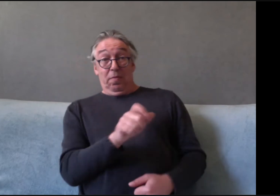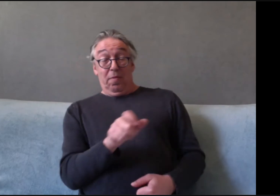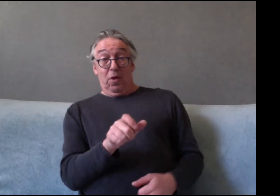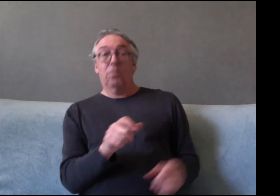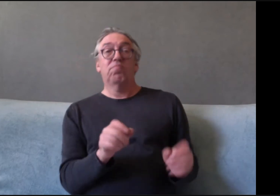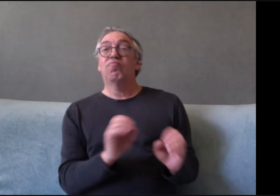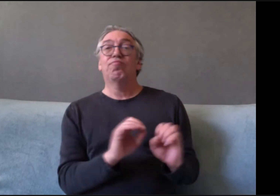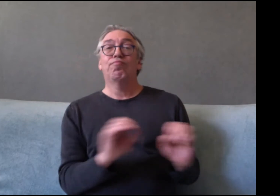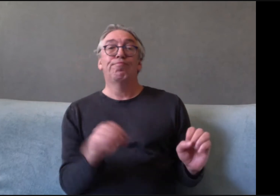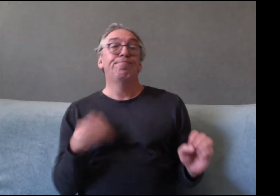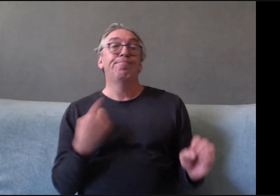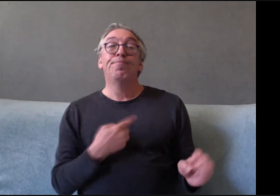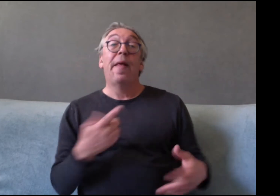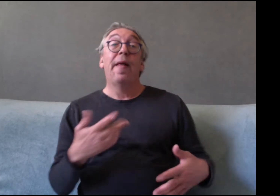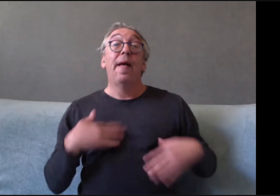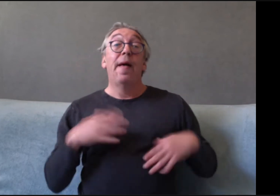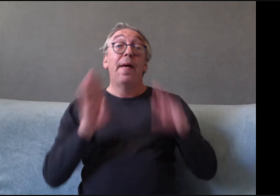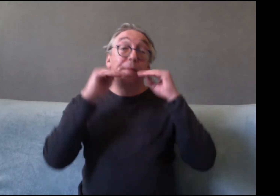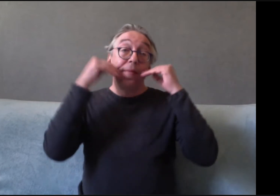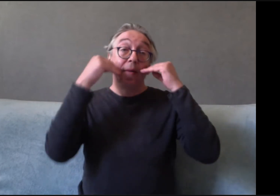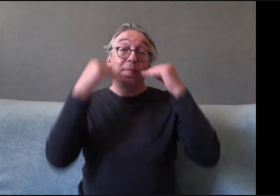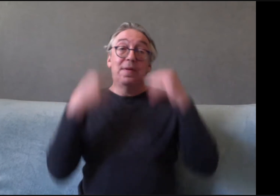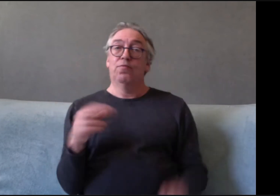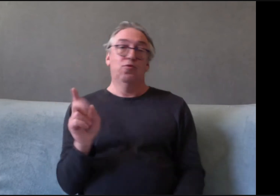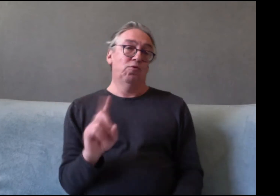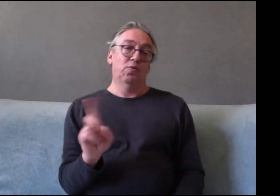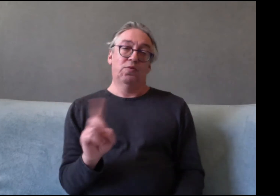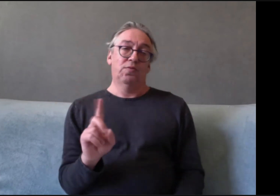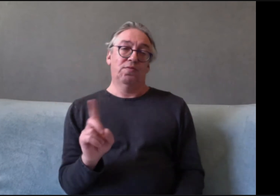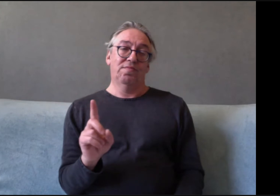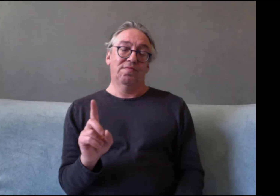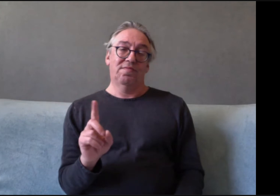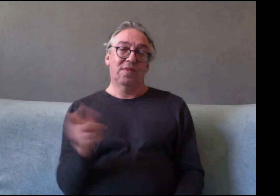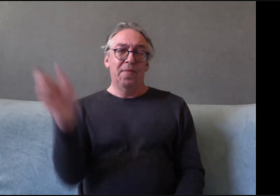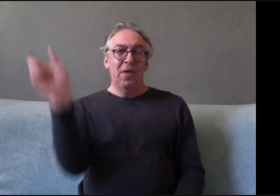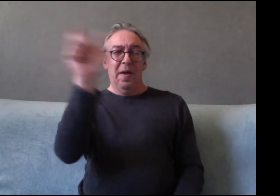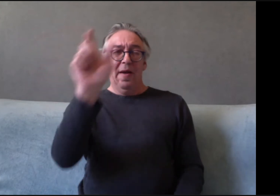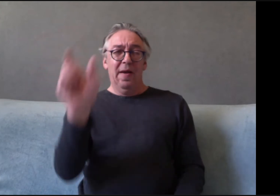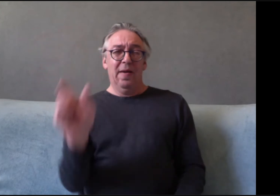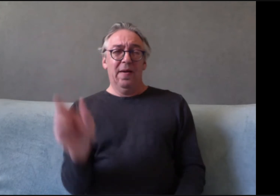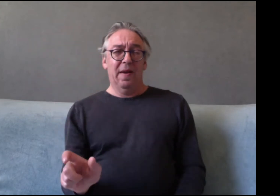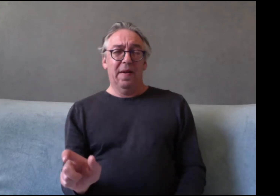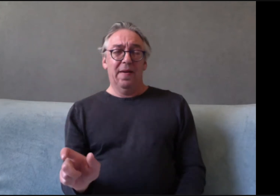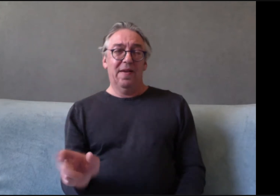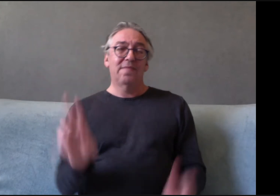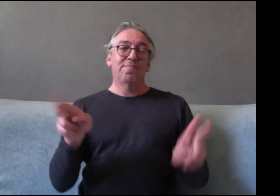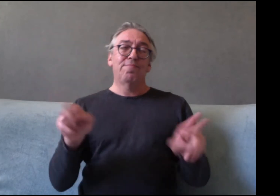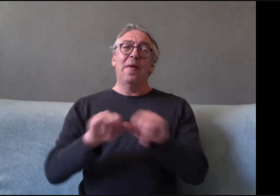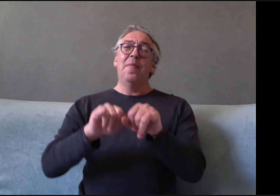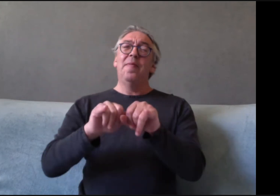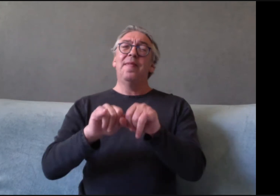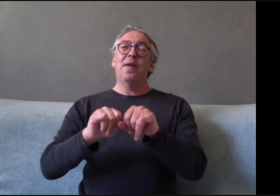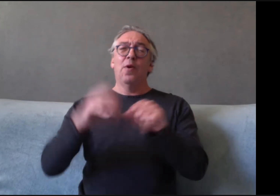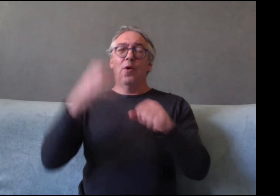The institutional framework is complex because national government